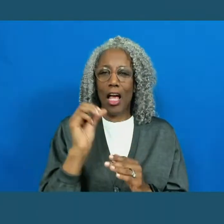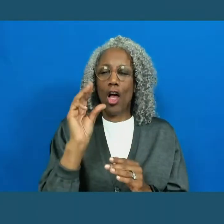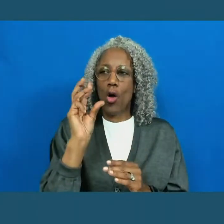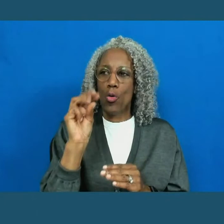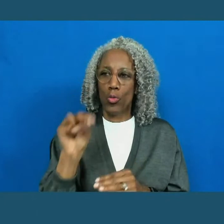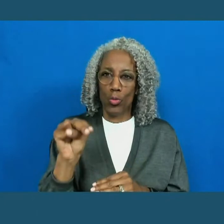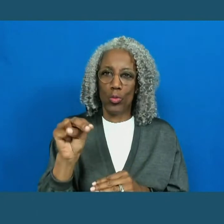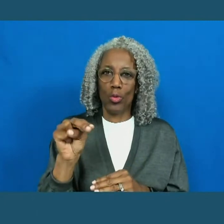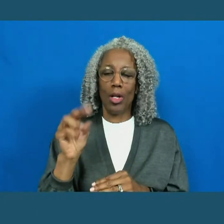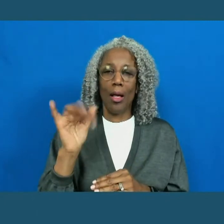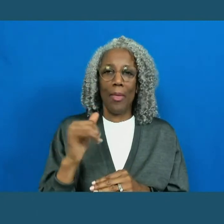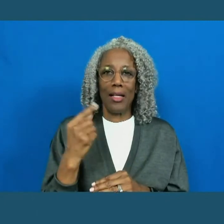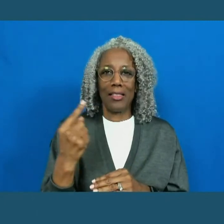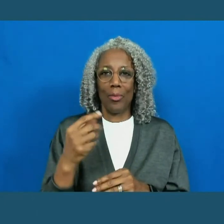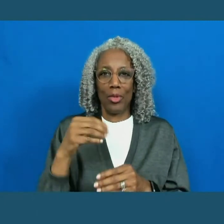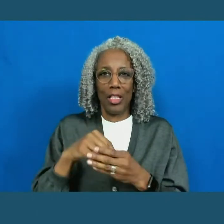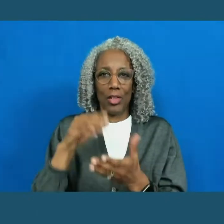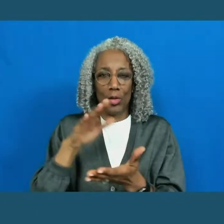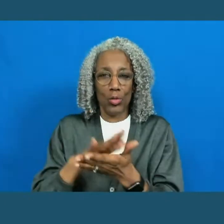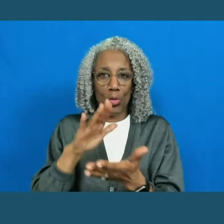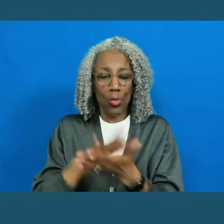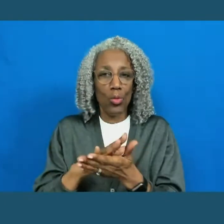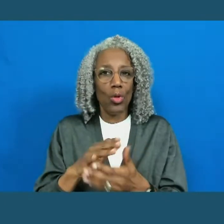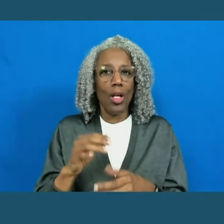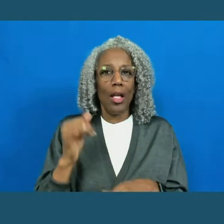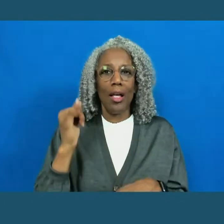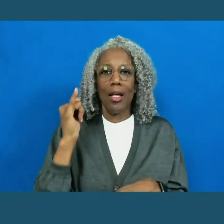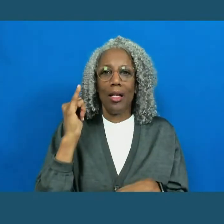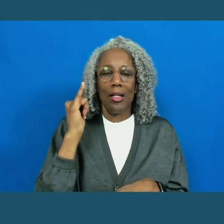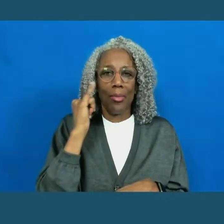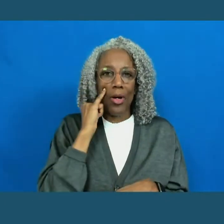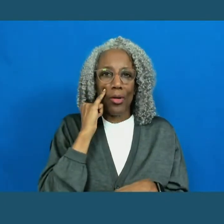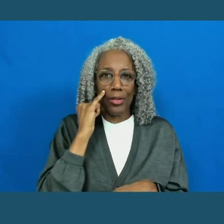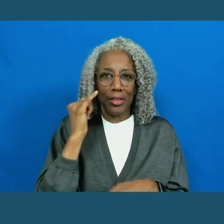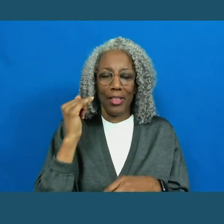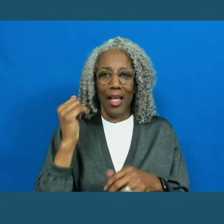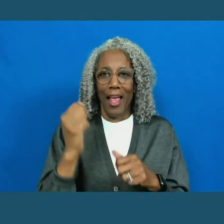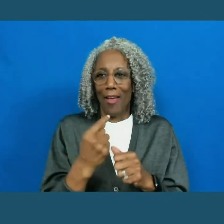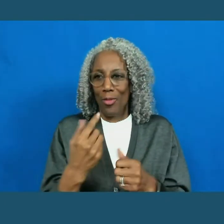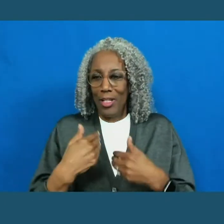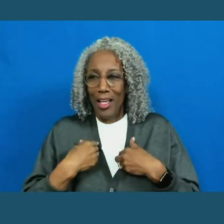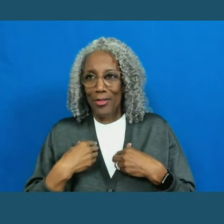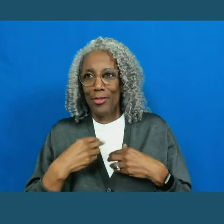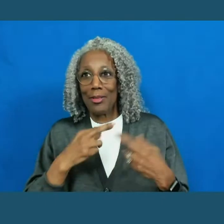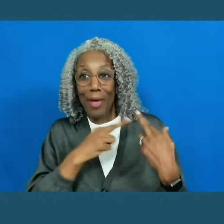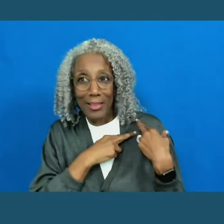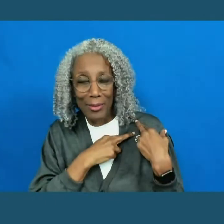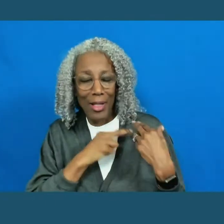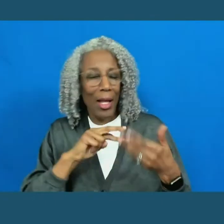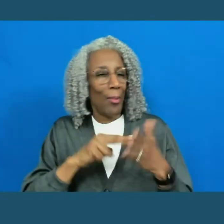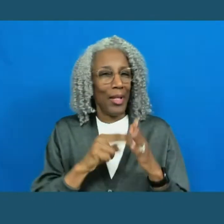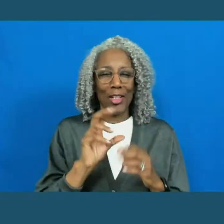these measurements and these policies are not owned by anyone within Darnestown or with